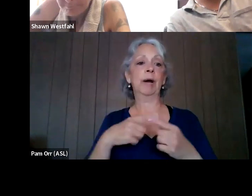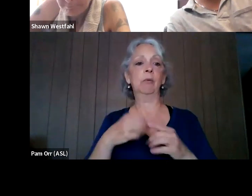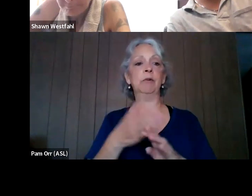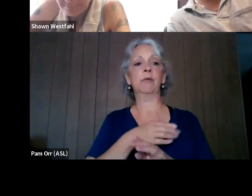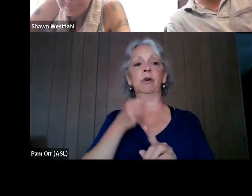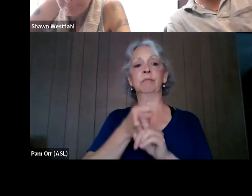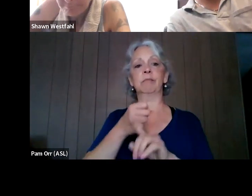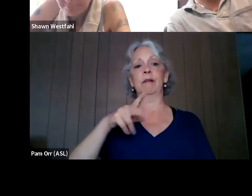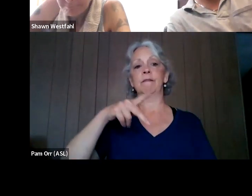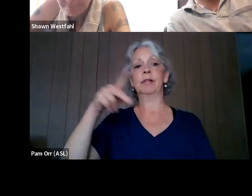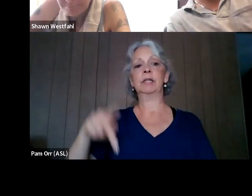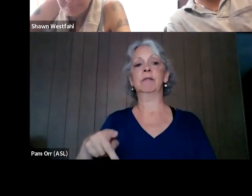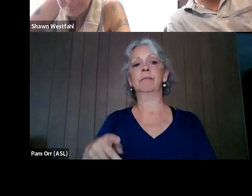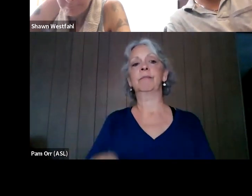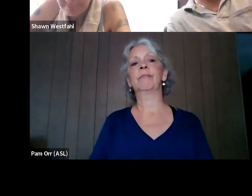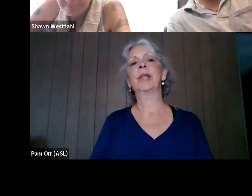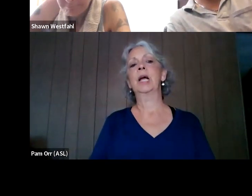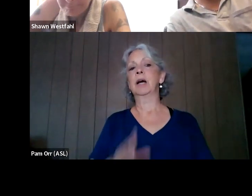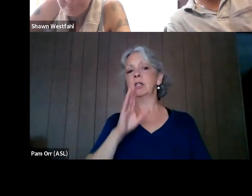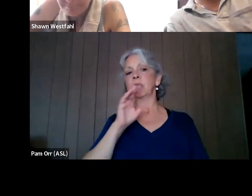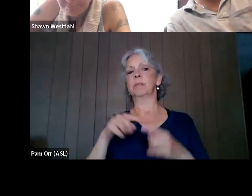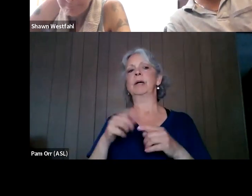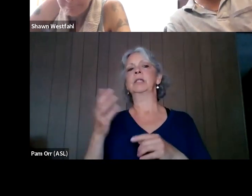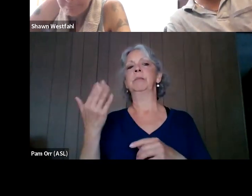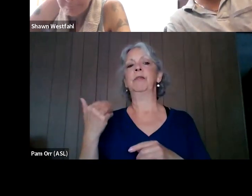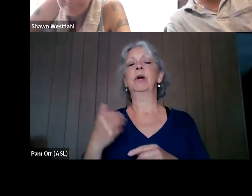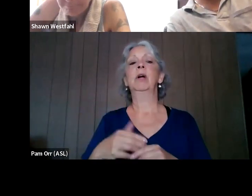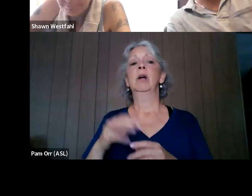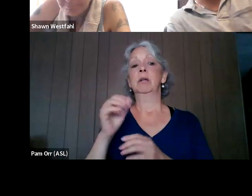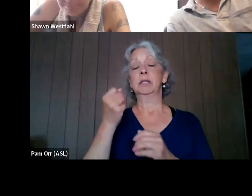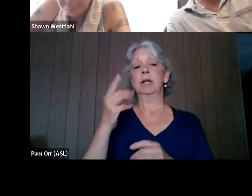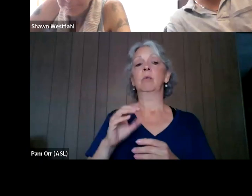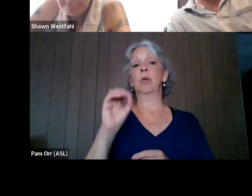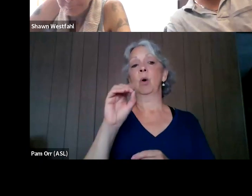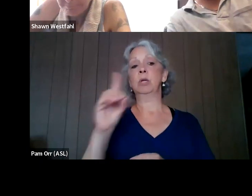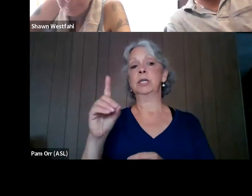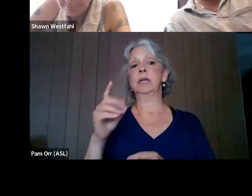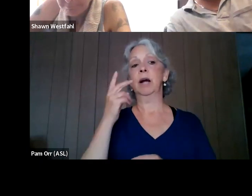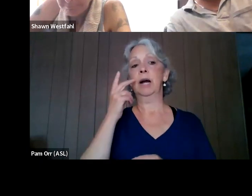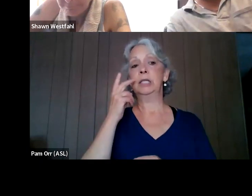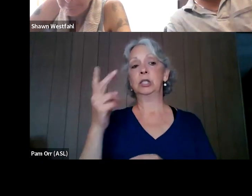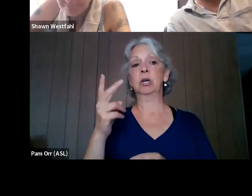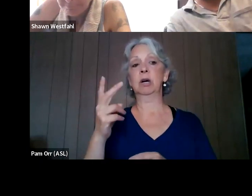Just touching on something previously, with the overdoses too, I've seen ice on the back of the neck work really well